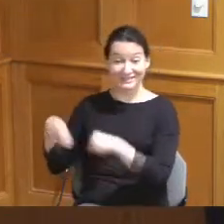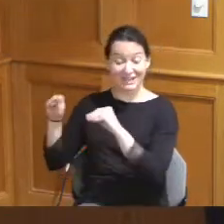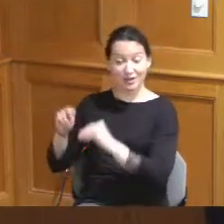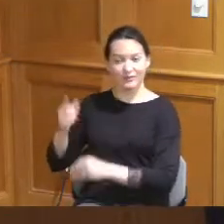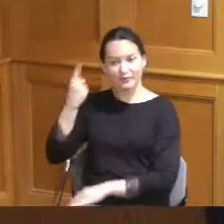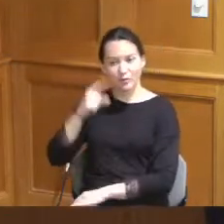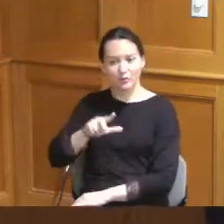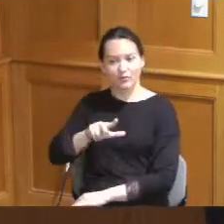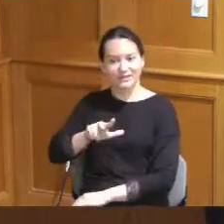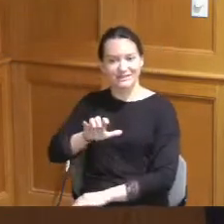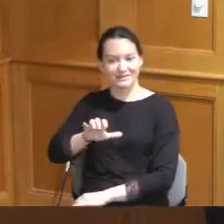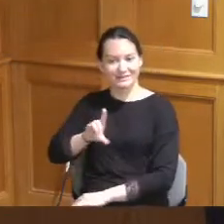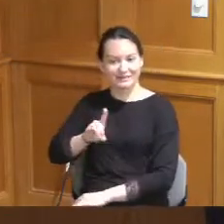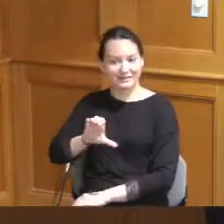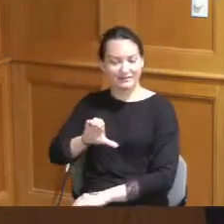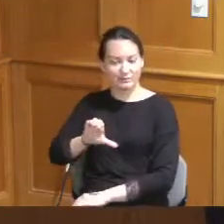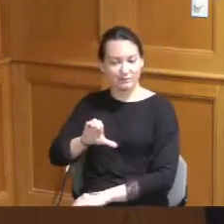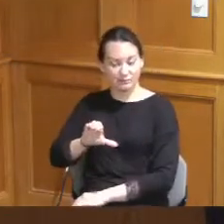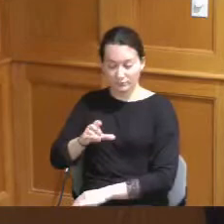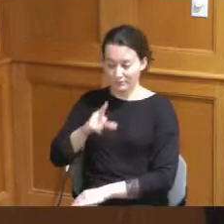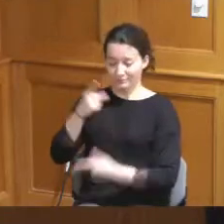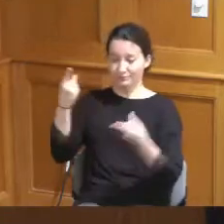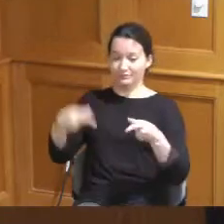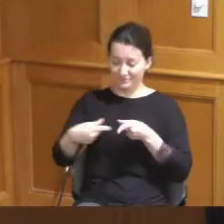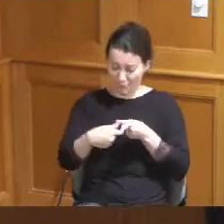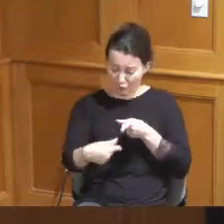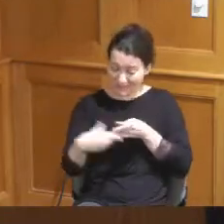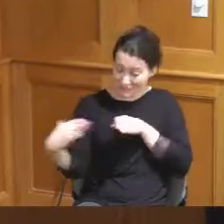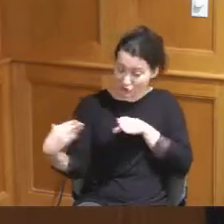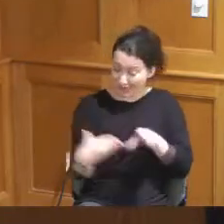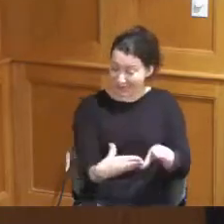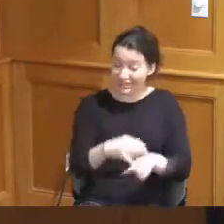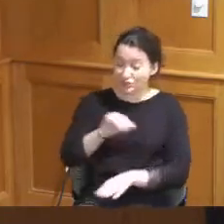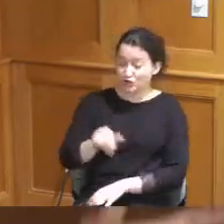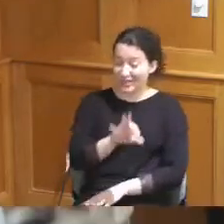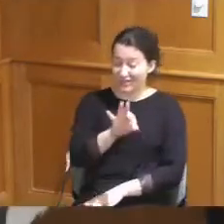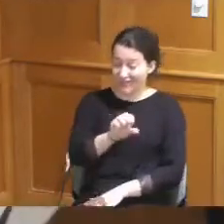so and it just so happened across the street from Johnson Valley service and some new condos